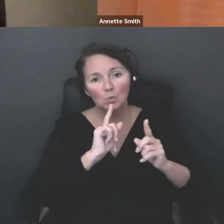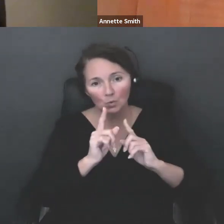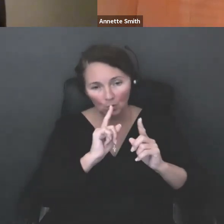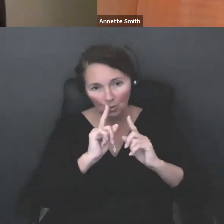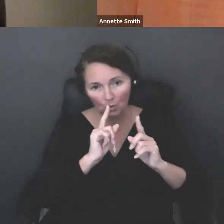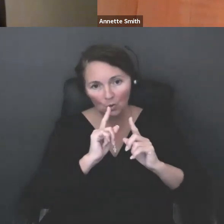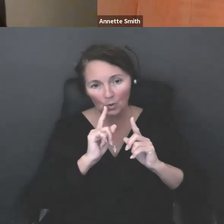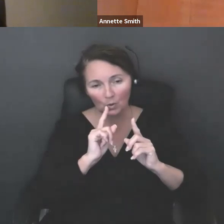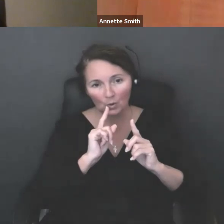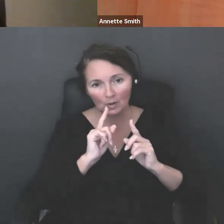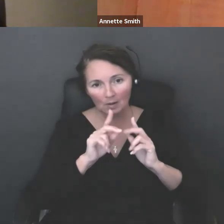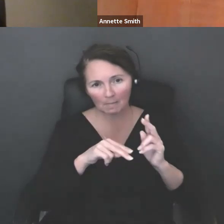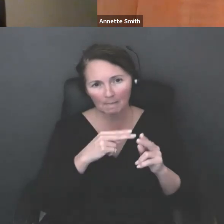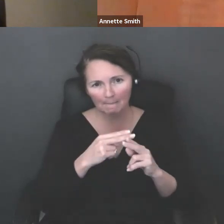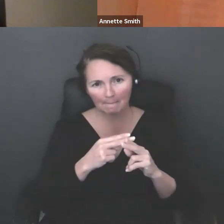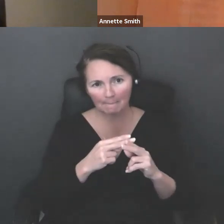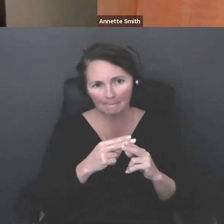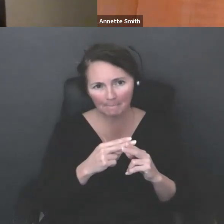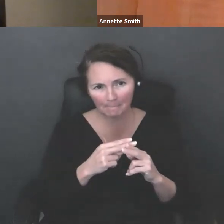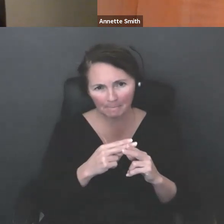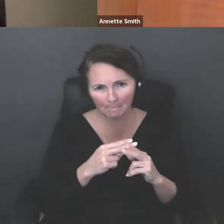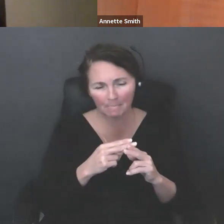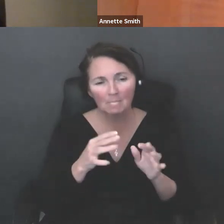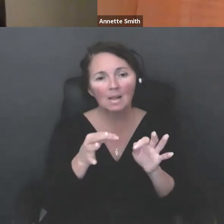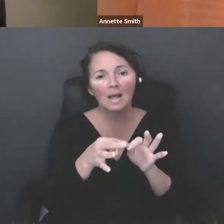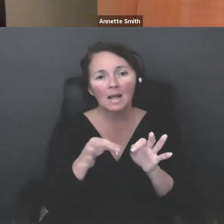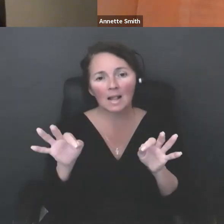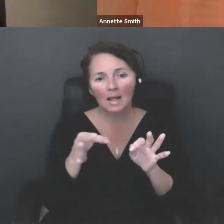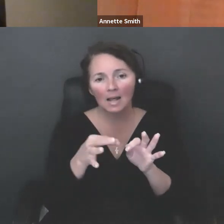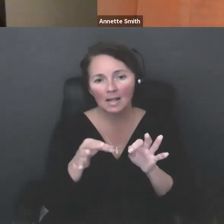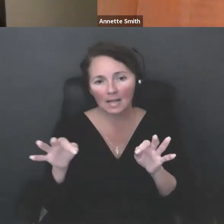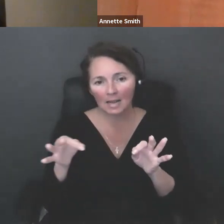I appreciate the fact that